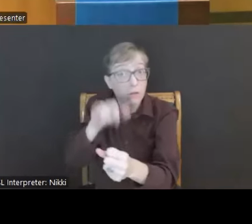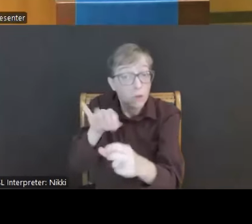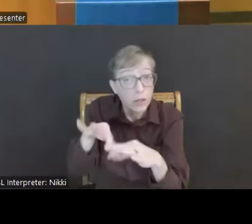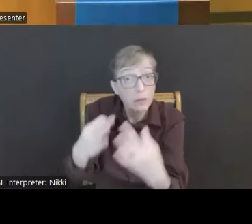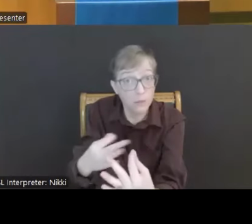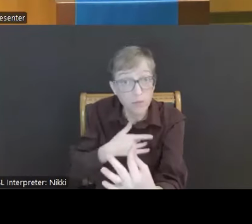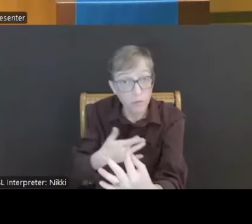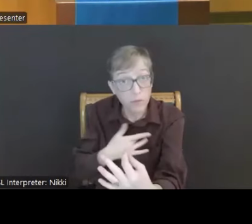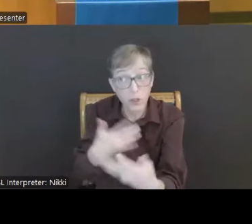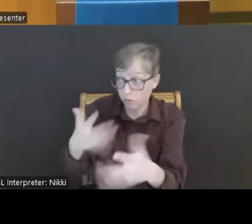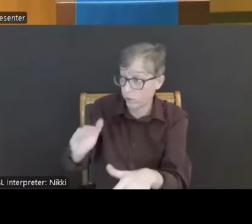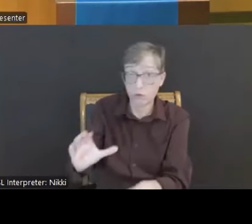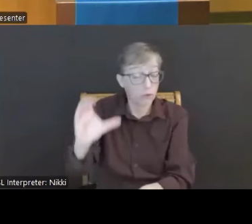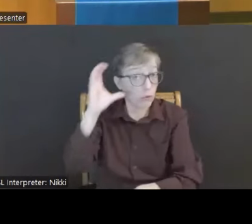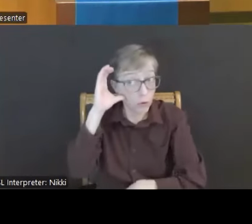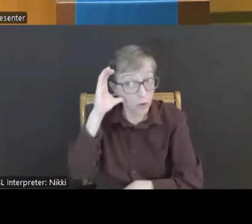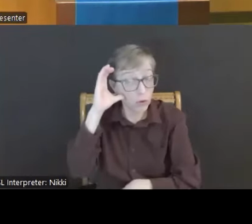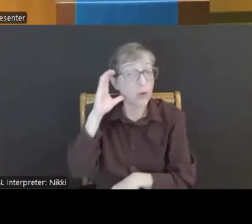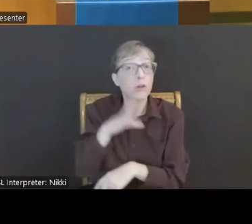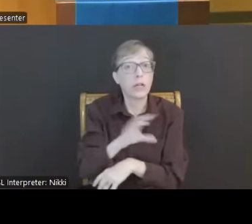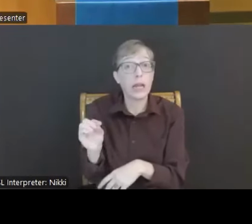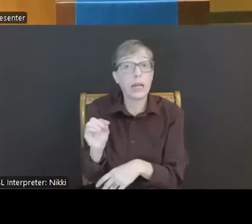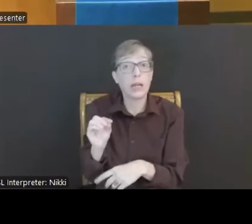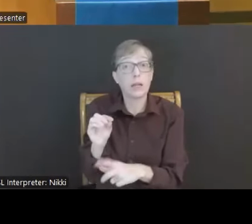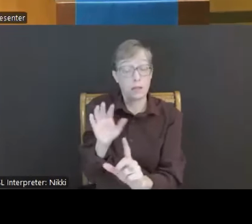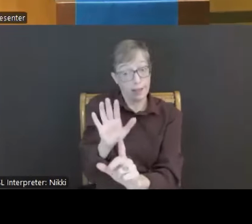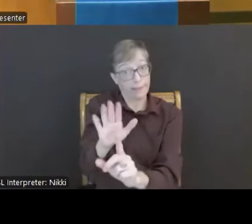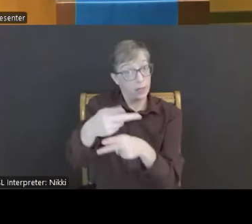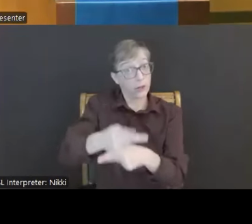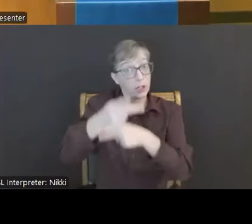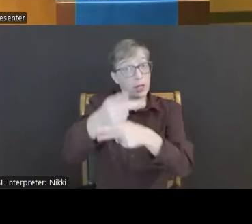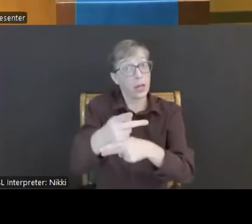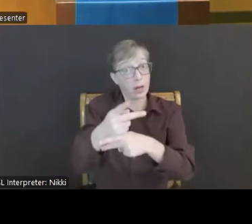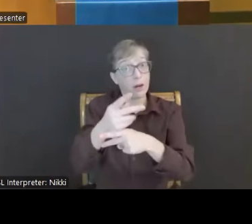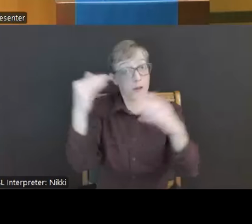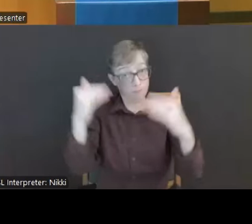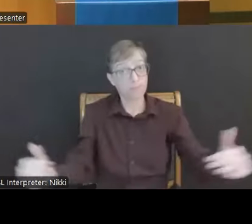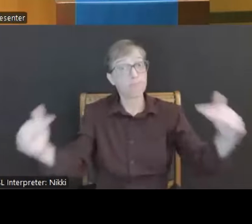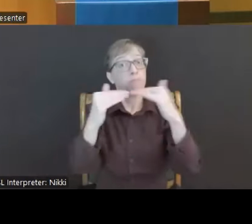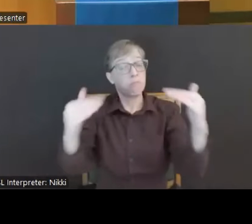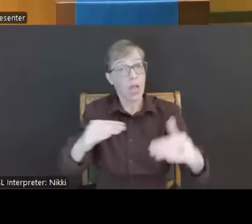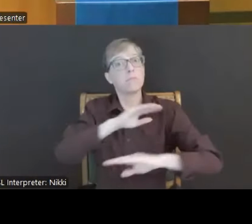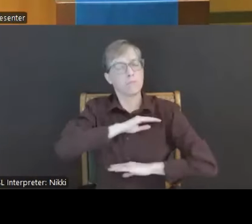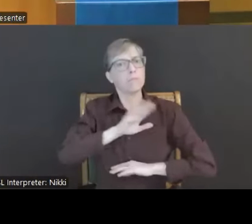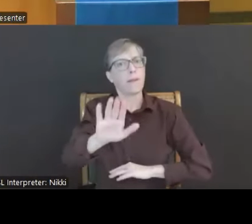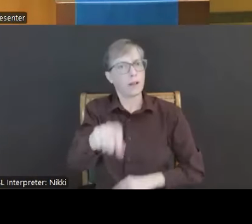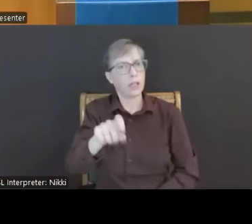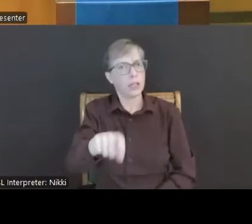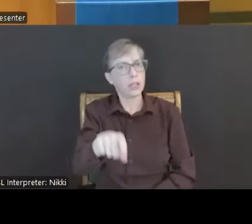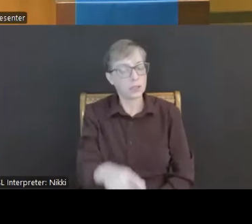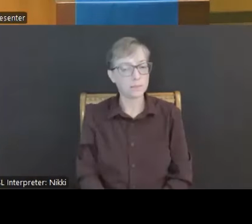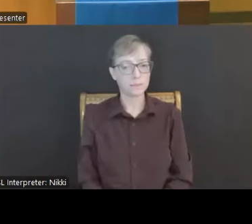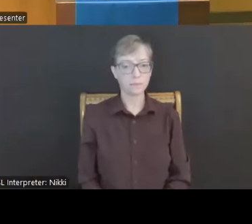really feels that the care that they're getting is competent to their specific need additionally we